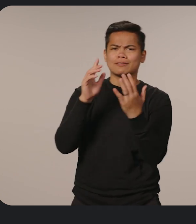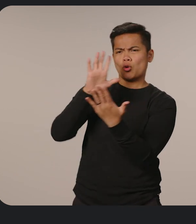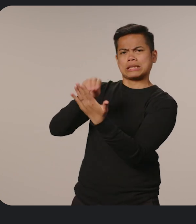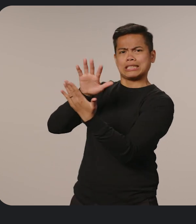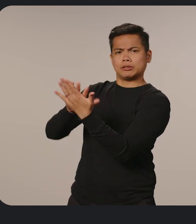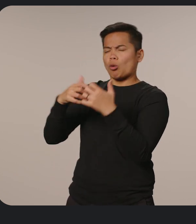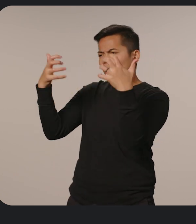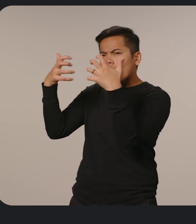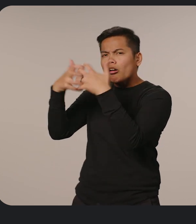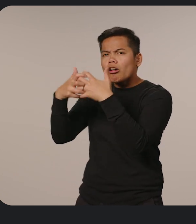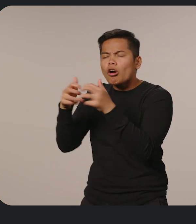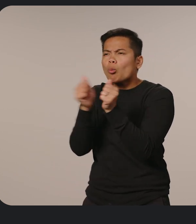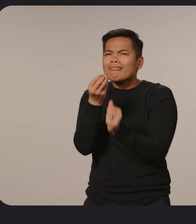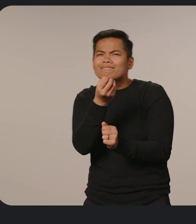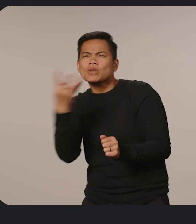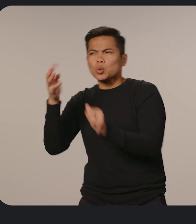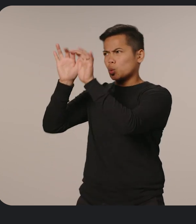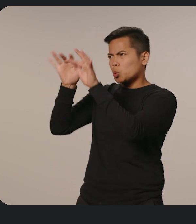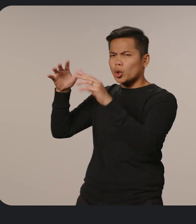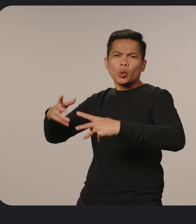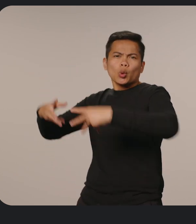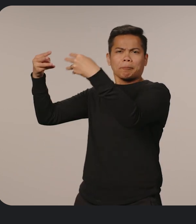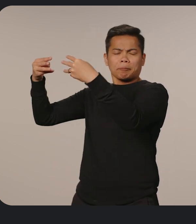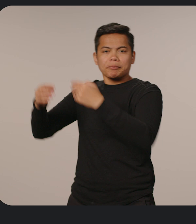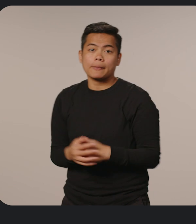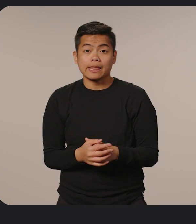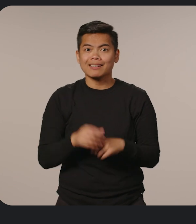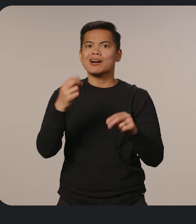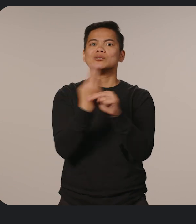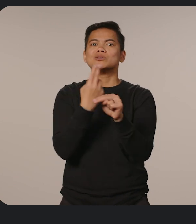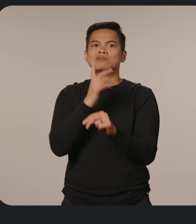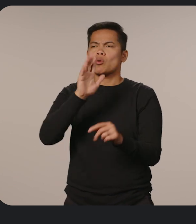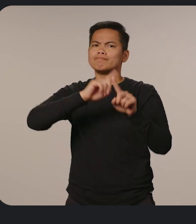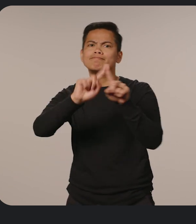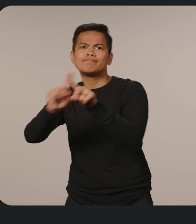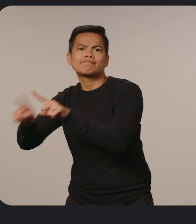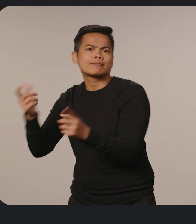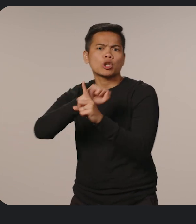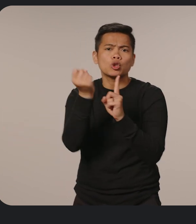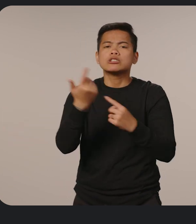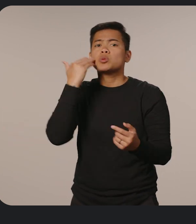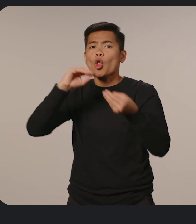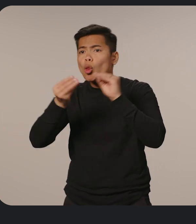lines of code this can be useful in scenarios such as knowing the number of customers in a